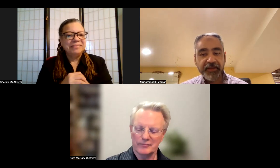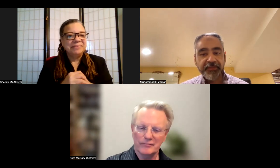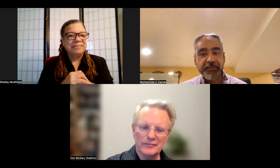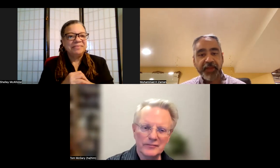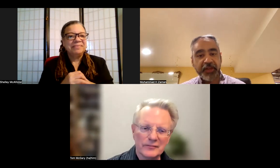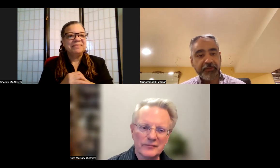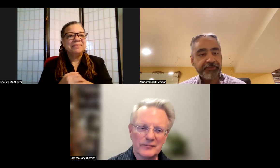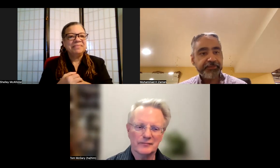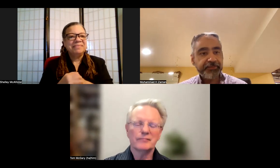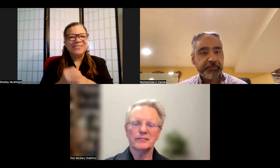Thank you.